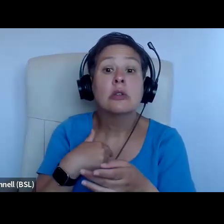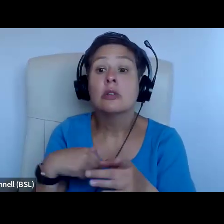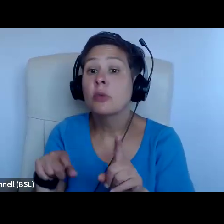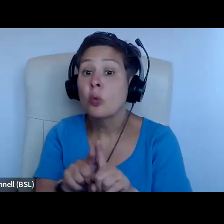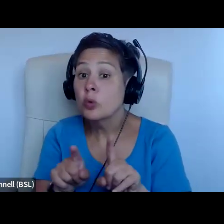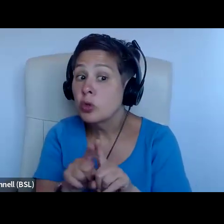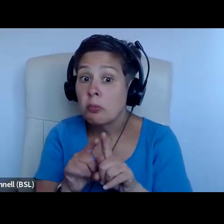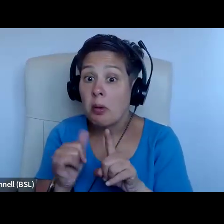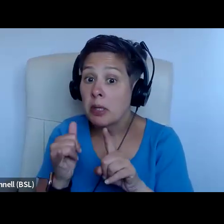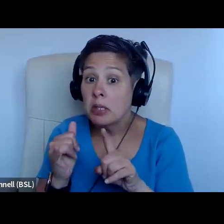for the program has gone up.